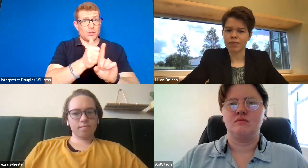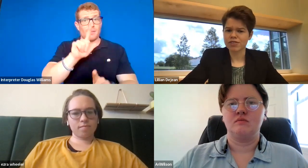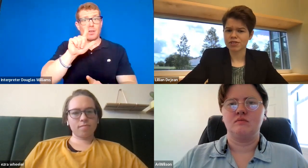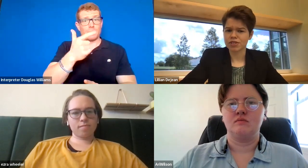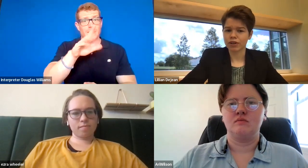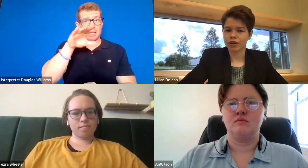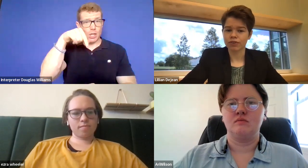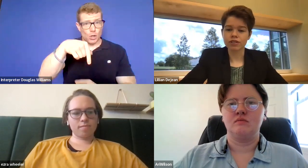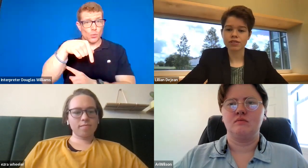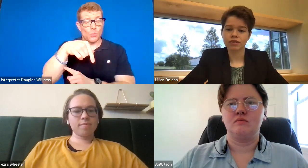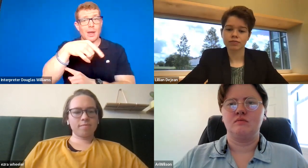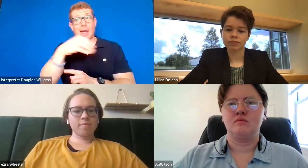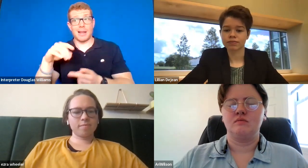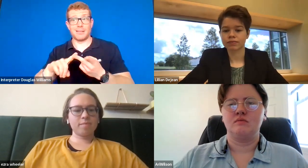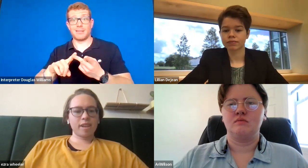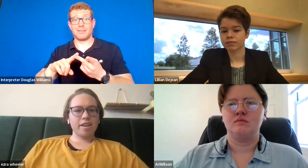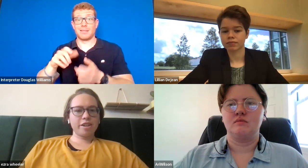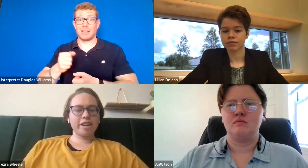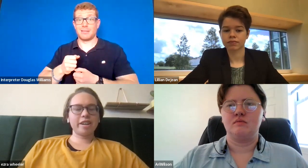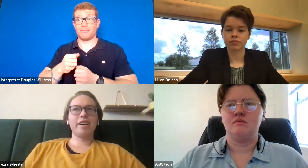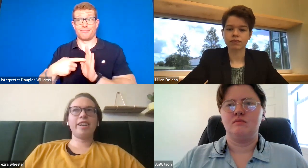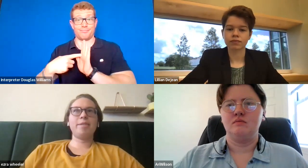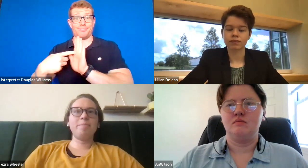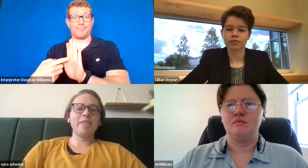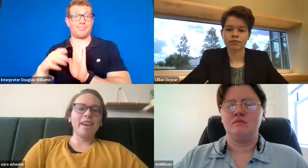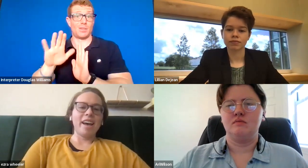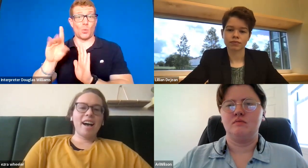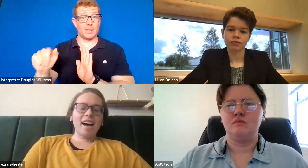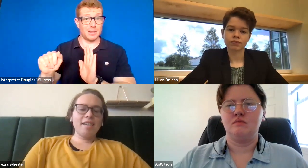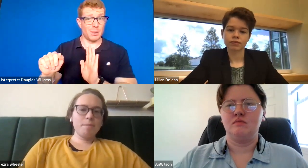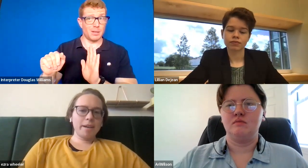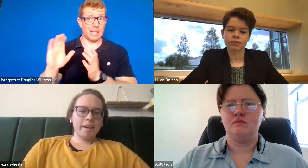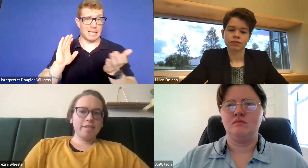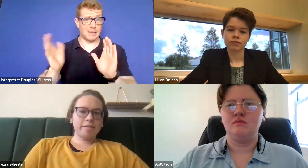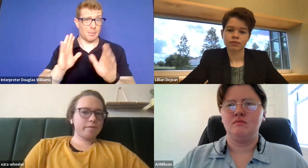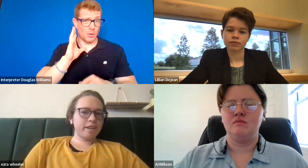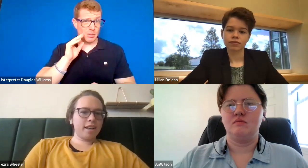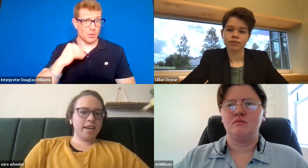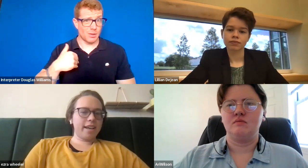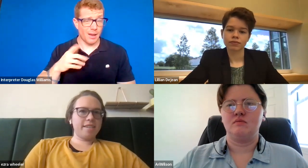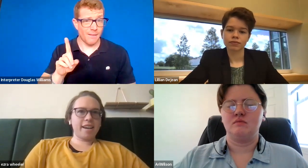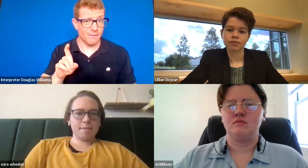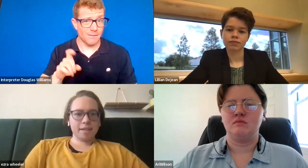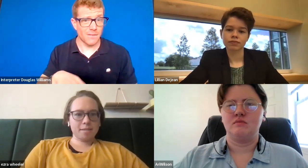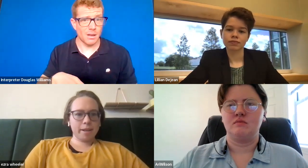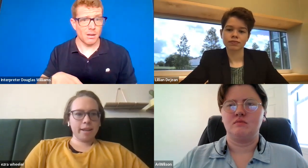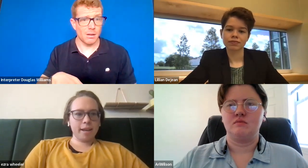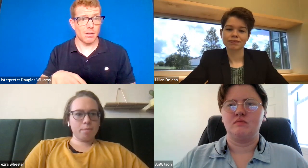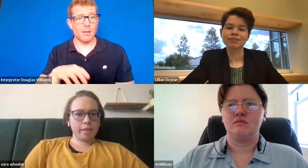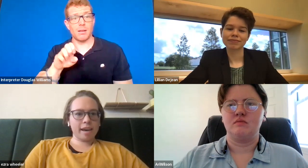As or do you want to go first? Sure, I have a bit of a dynamic disability in both.